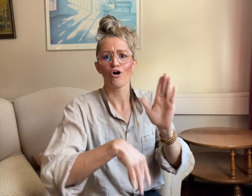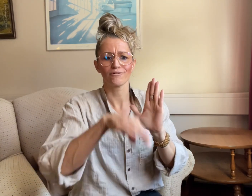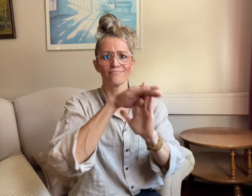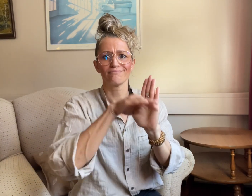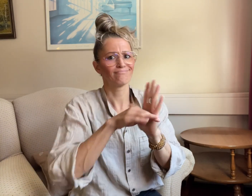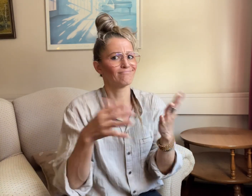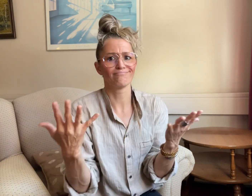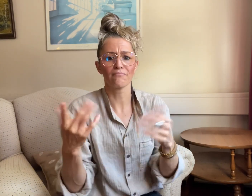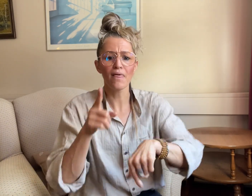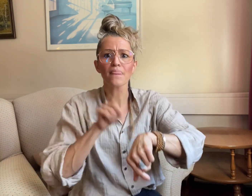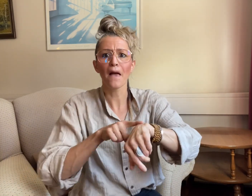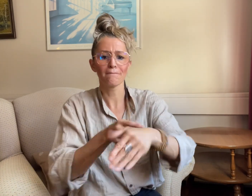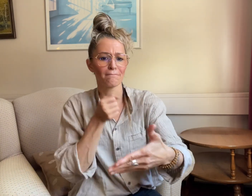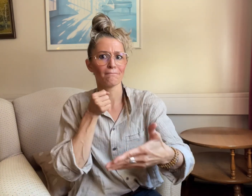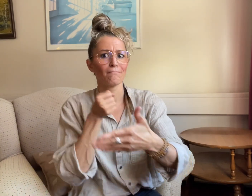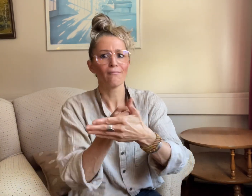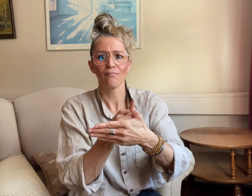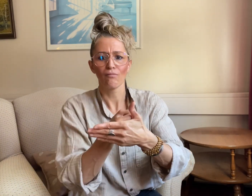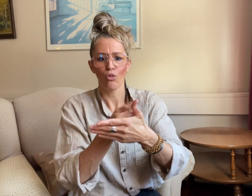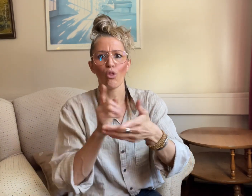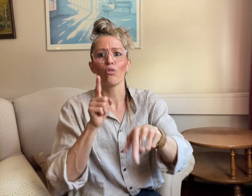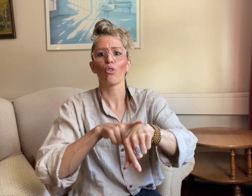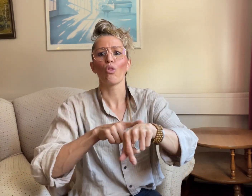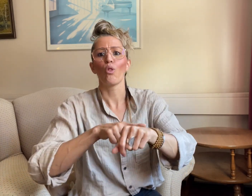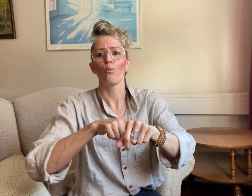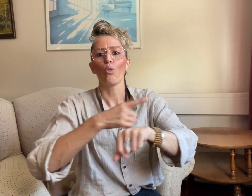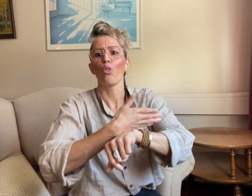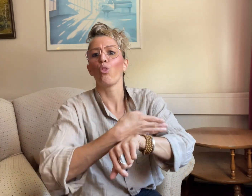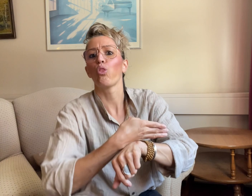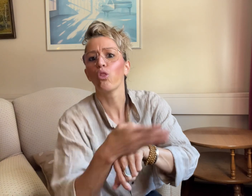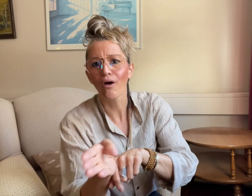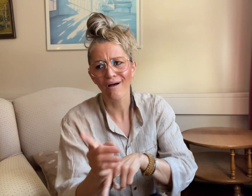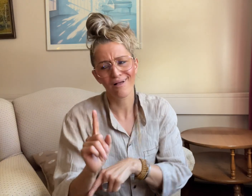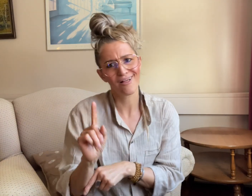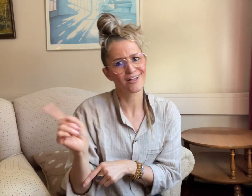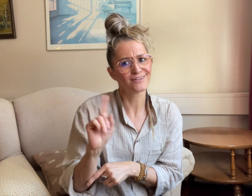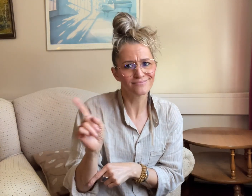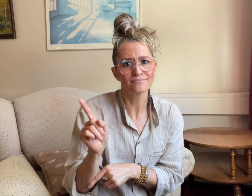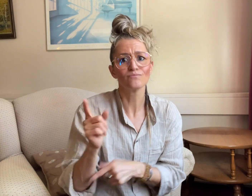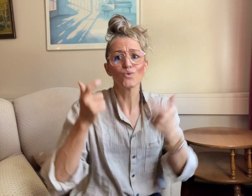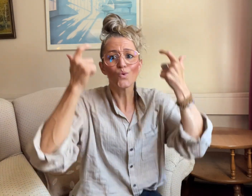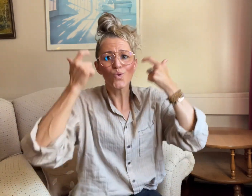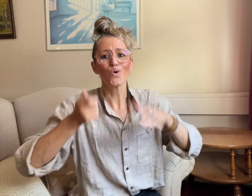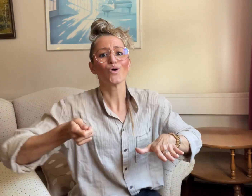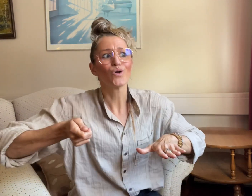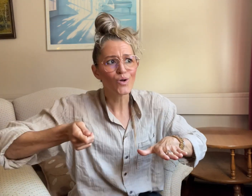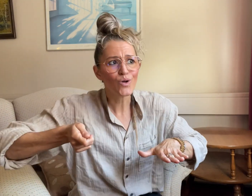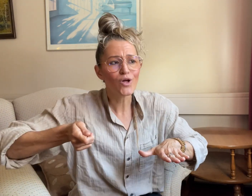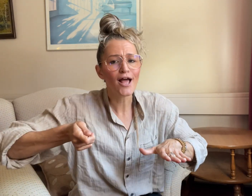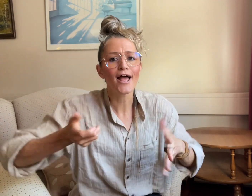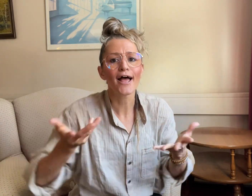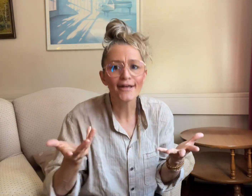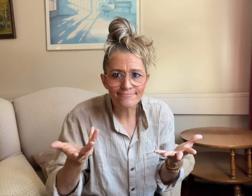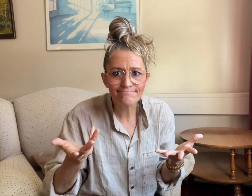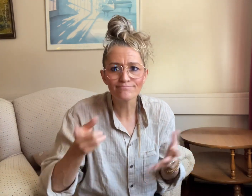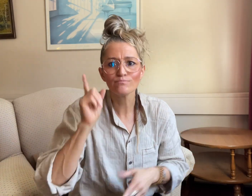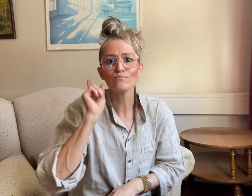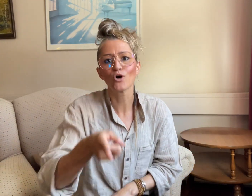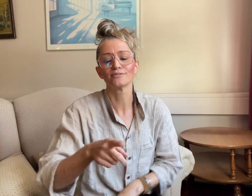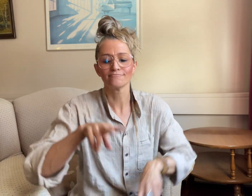relevant time limits. Due to this, the court case